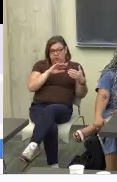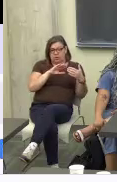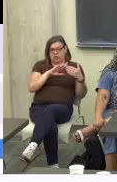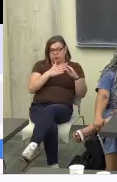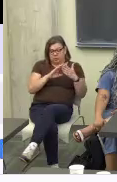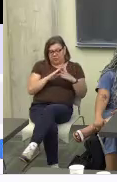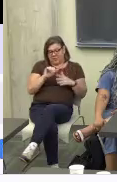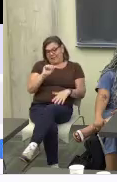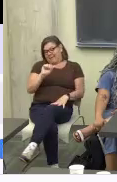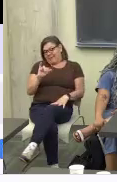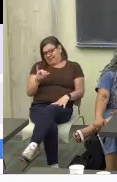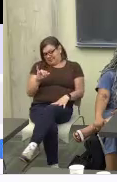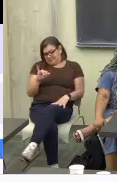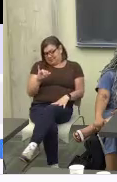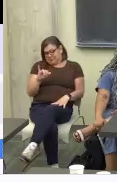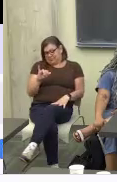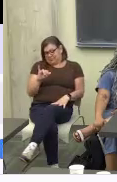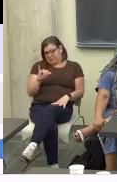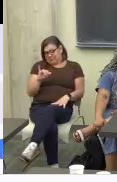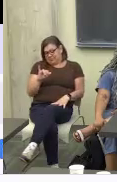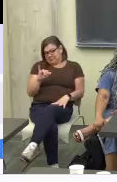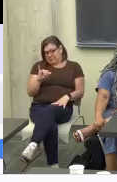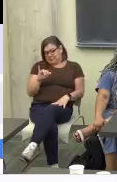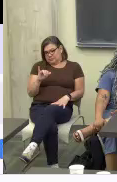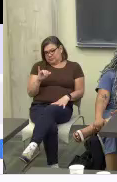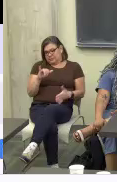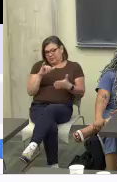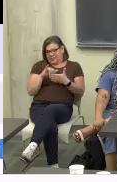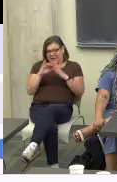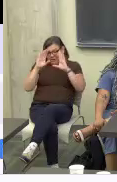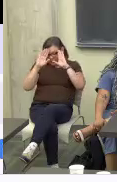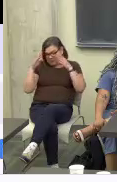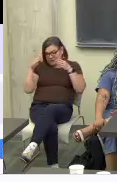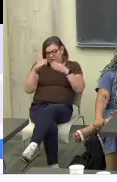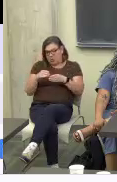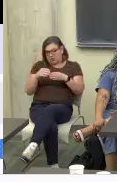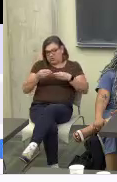So that maybe that's kind of the focus to pass along some of this